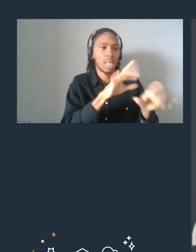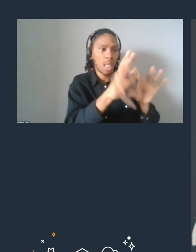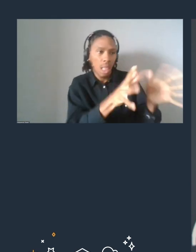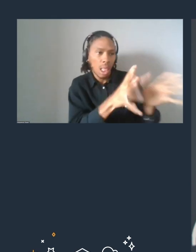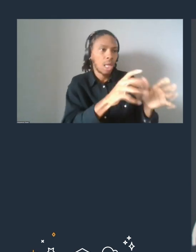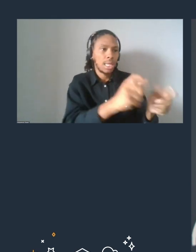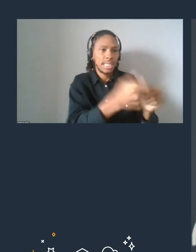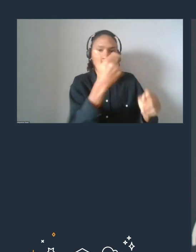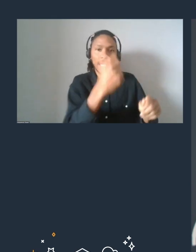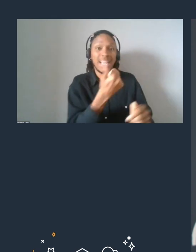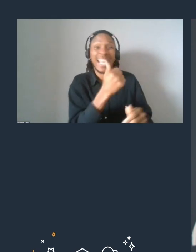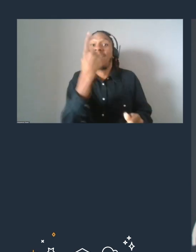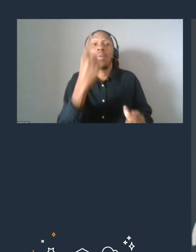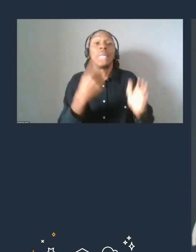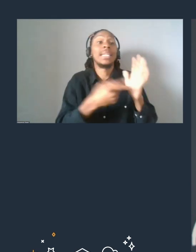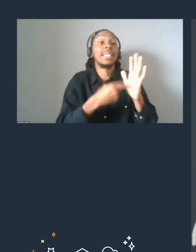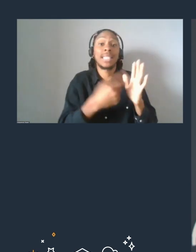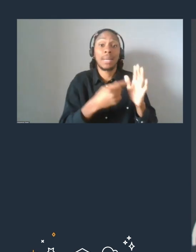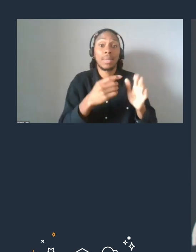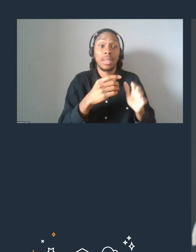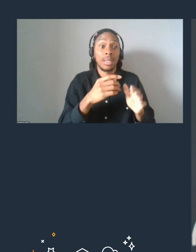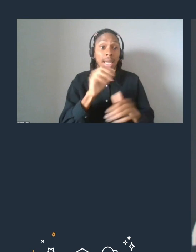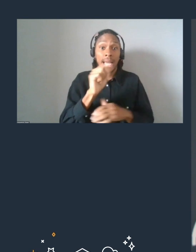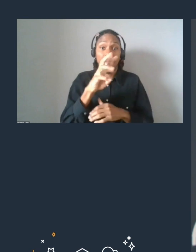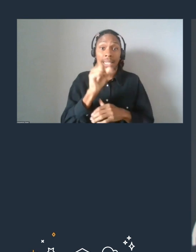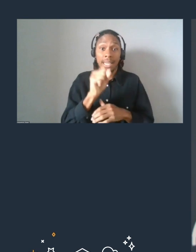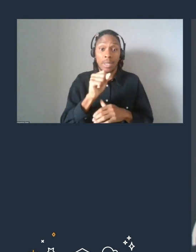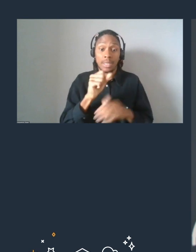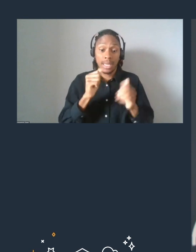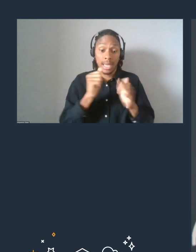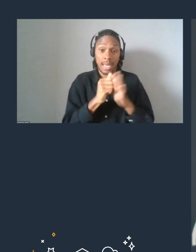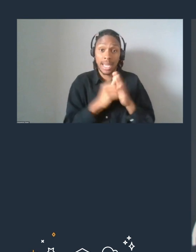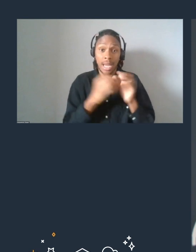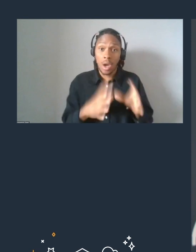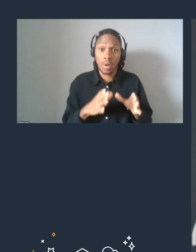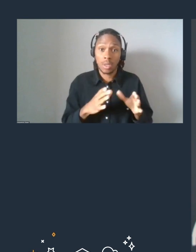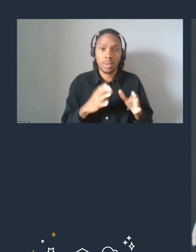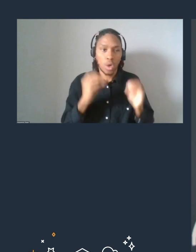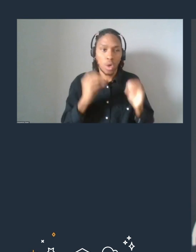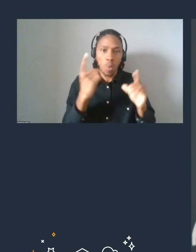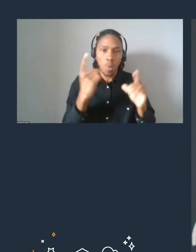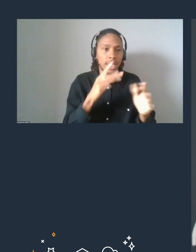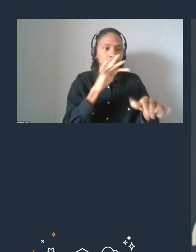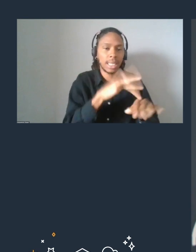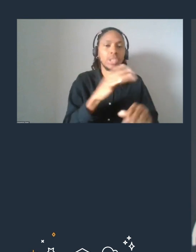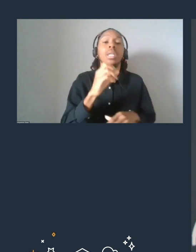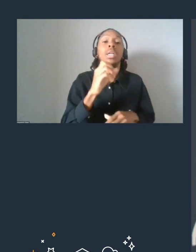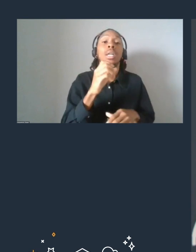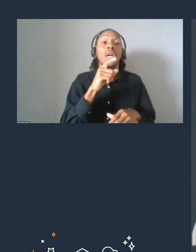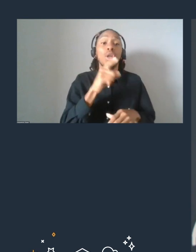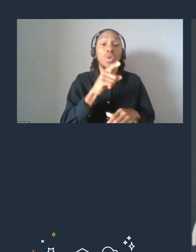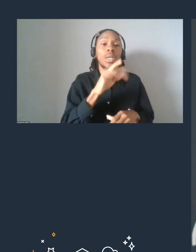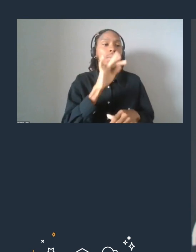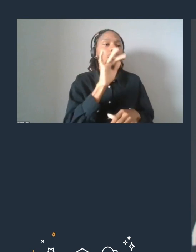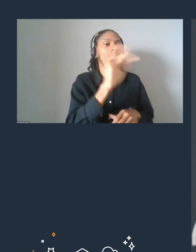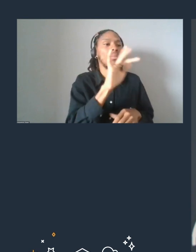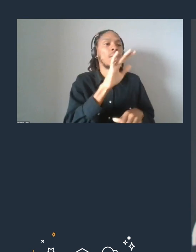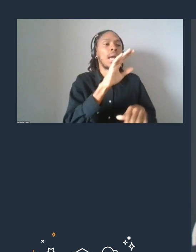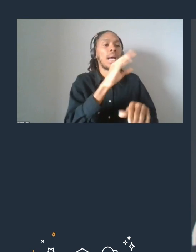and sometimes even by the AWS account owner. And for these use cases, you can simply turn on object locking and the data will not